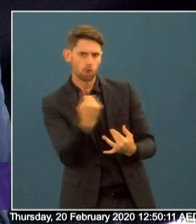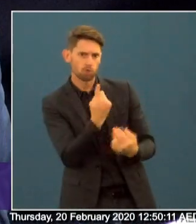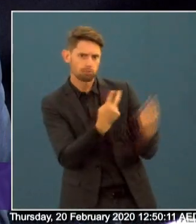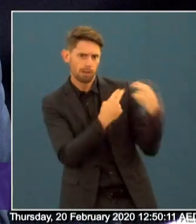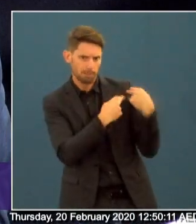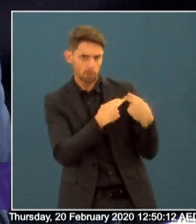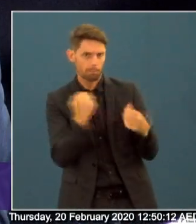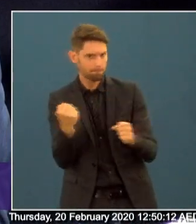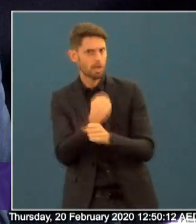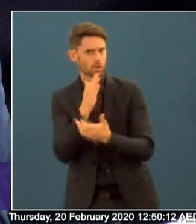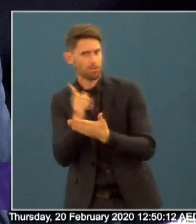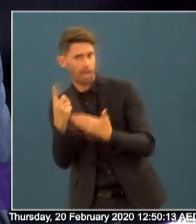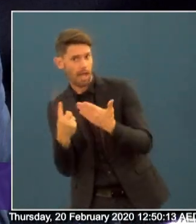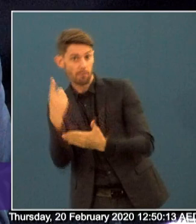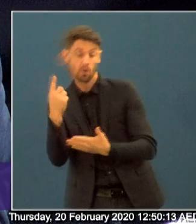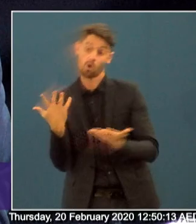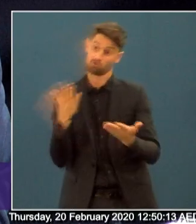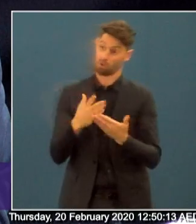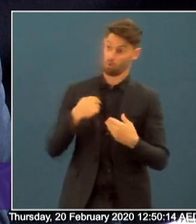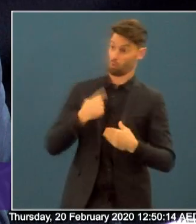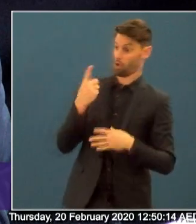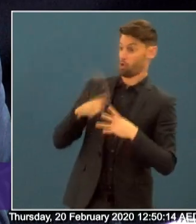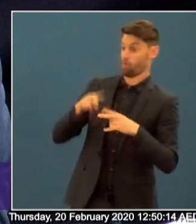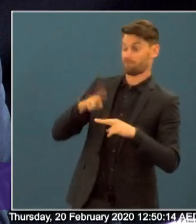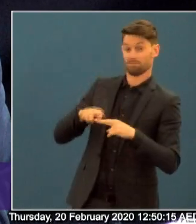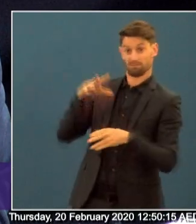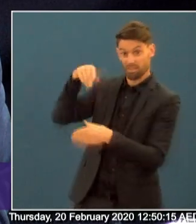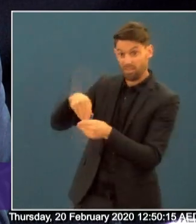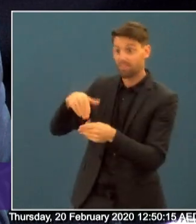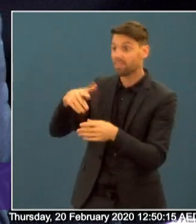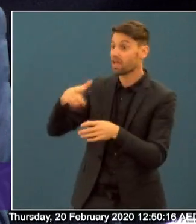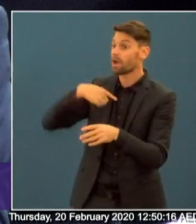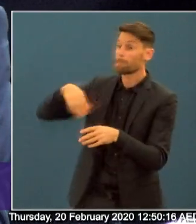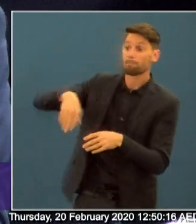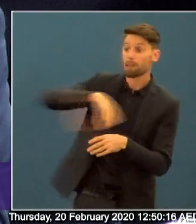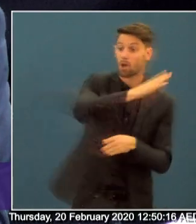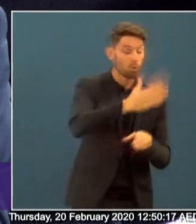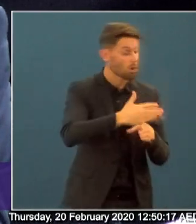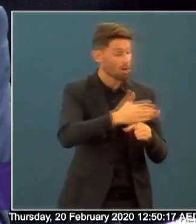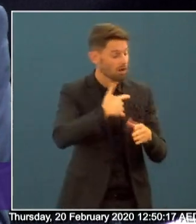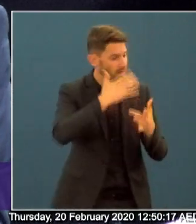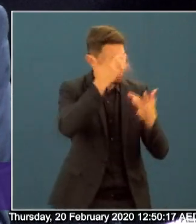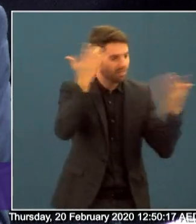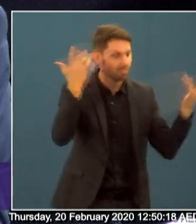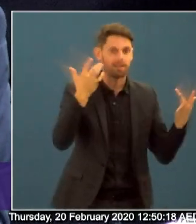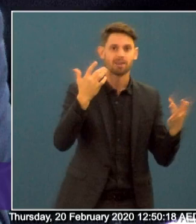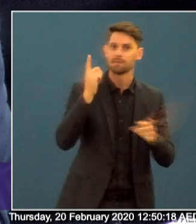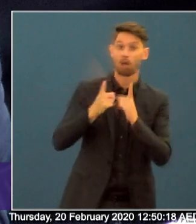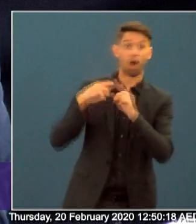of that responsibility. And, you know, it's something that you — you finish a project and you hope that it makes an impact